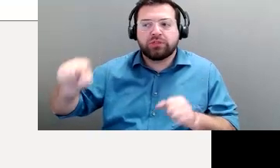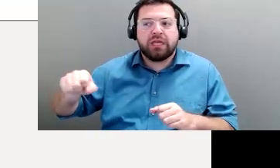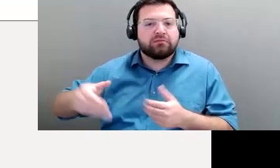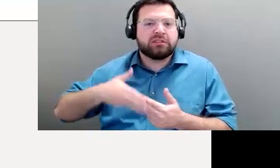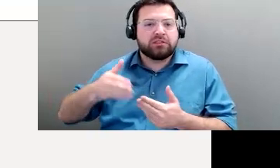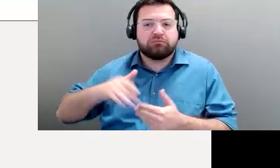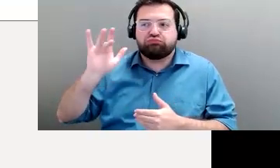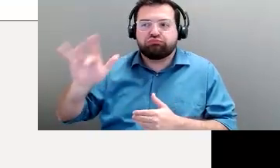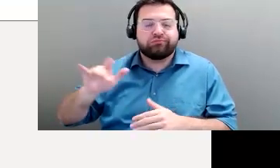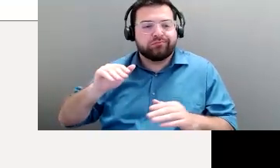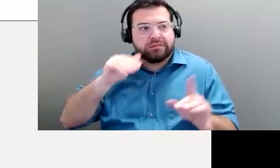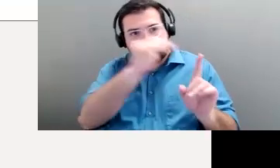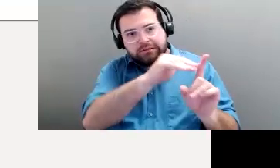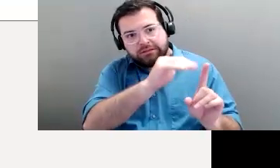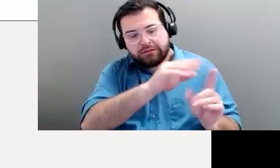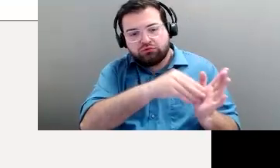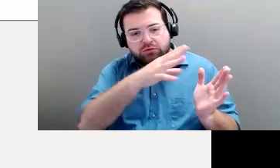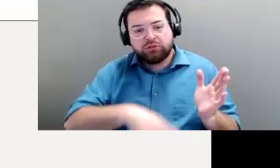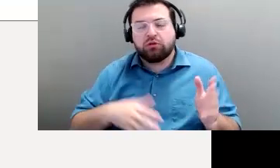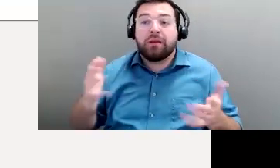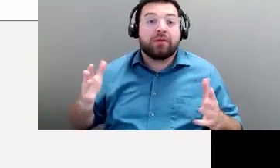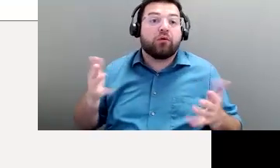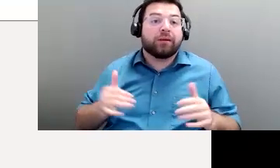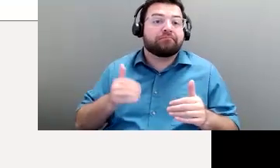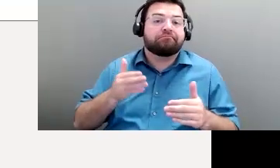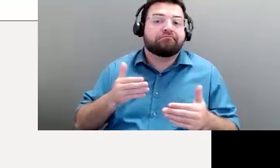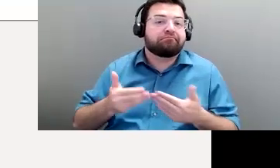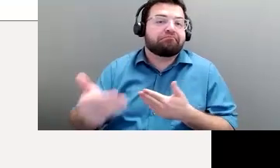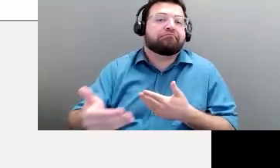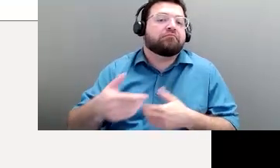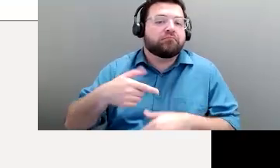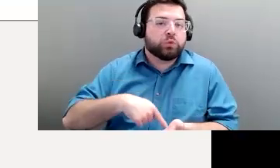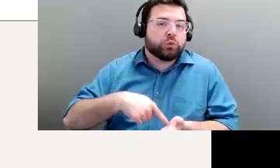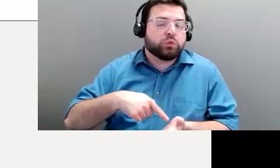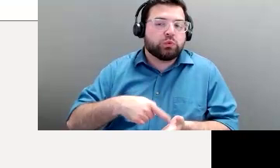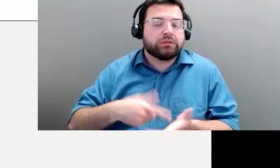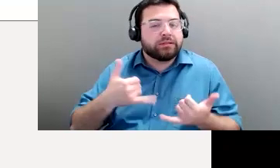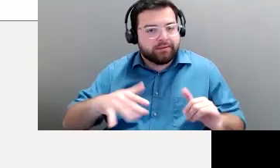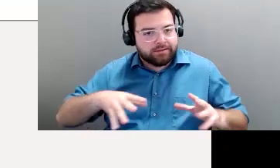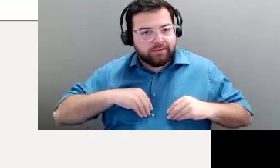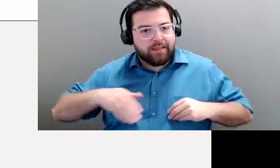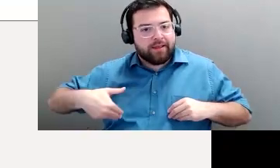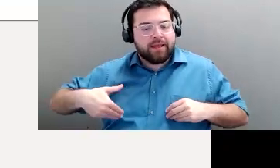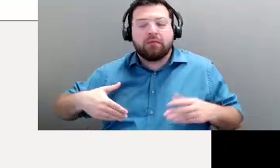Or maybe it's after the due date and you're still accepting late work. You know, again, you can message all those students at once.